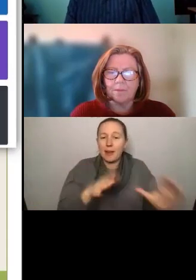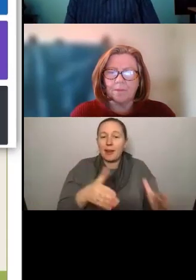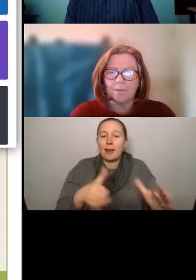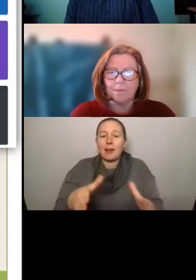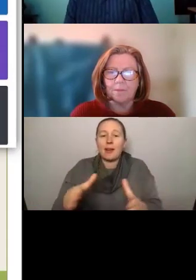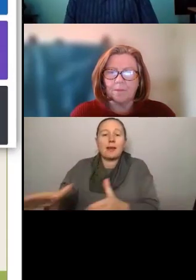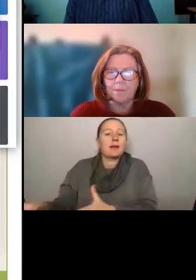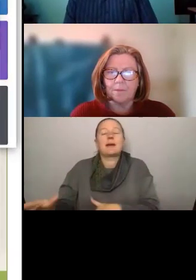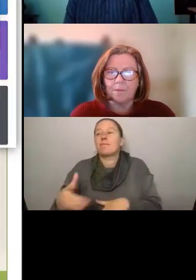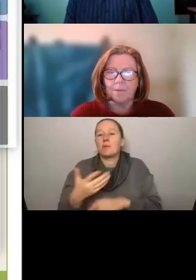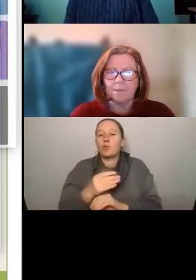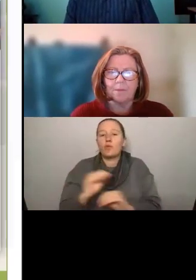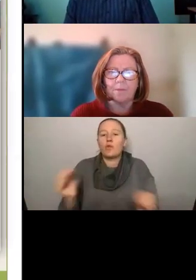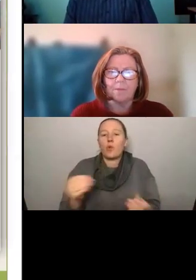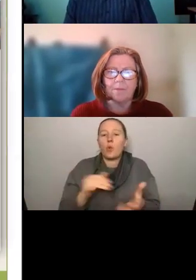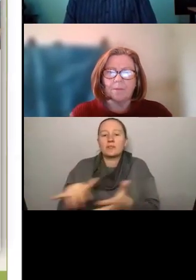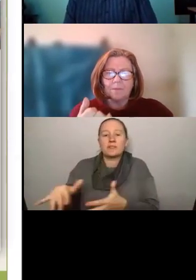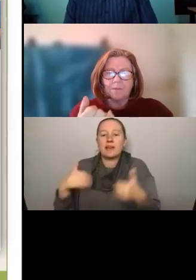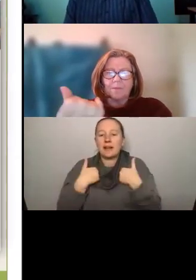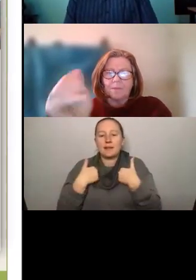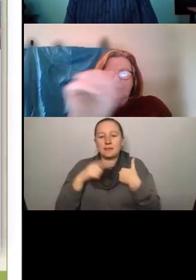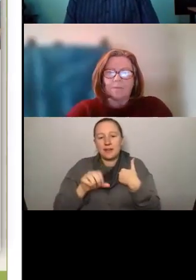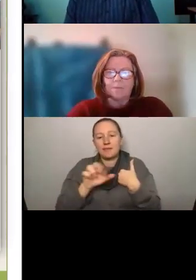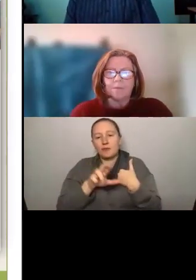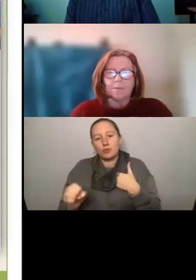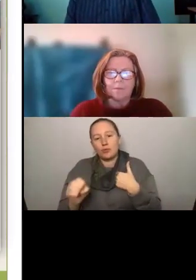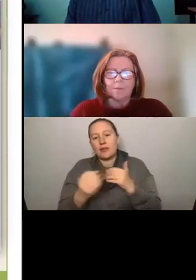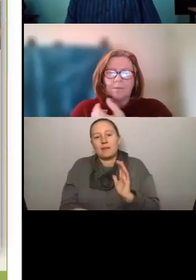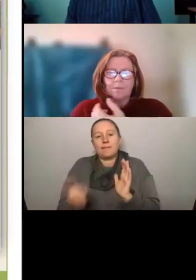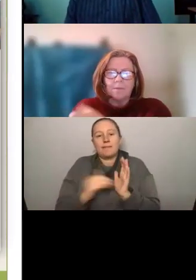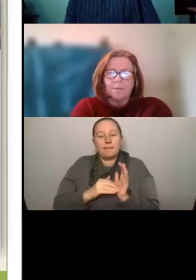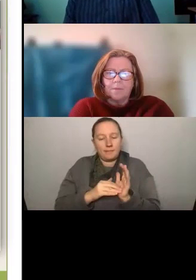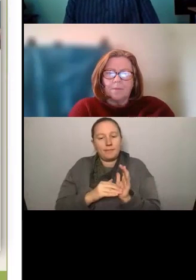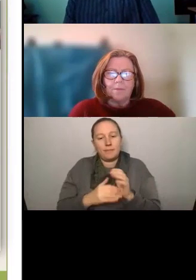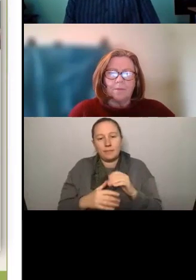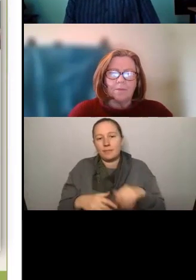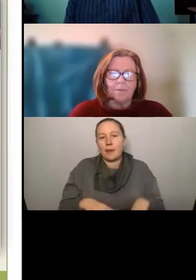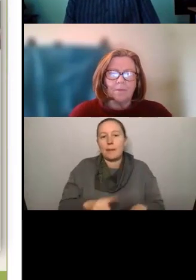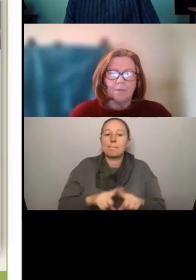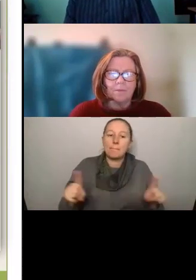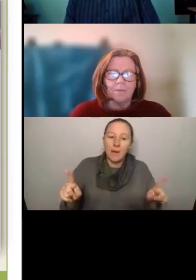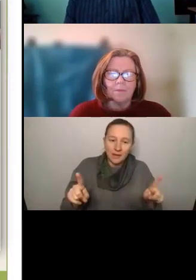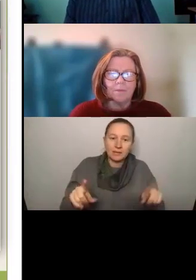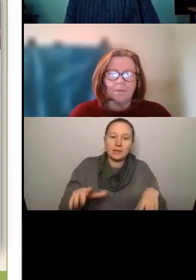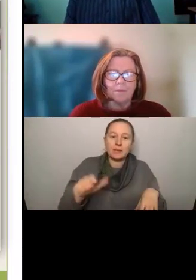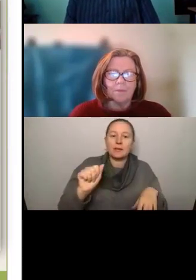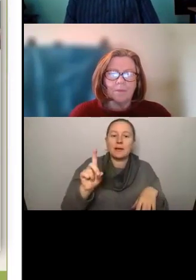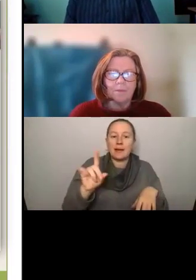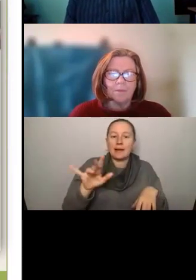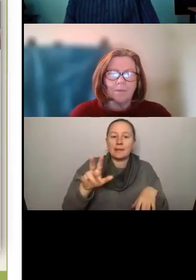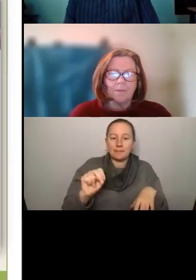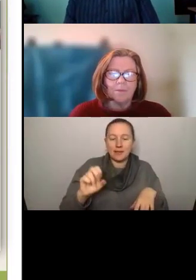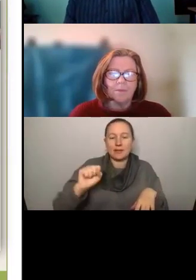and needed to be redone and so forth. But admin supplements can be done in three different ways.